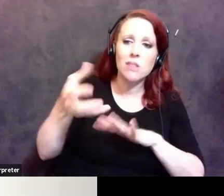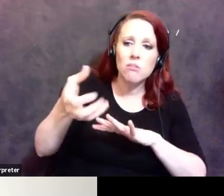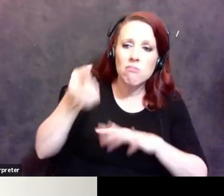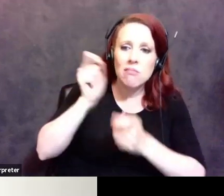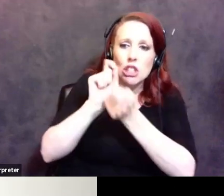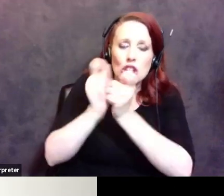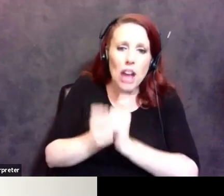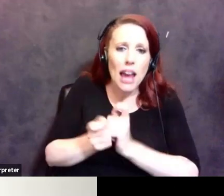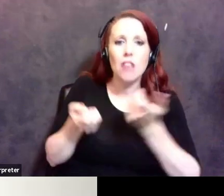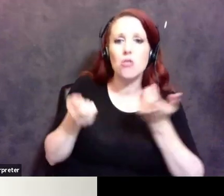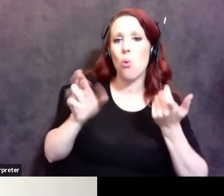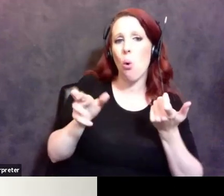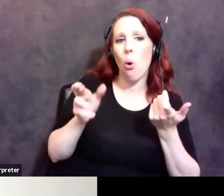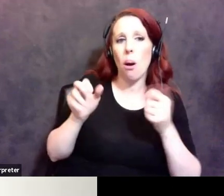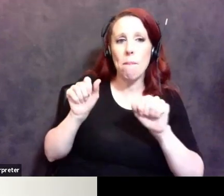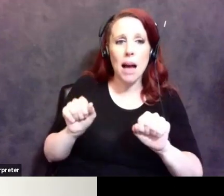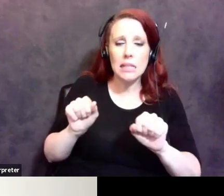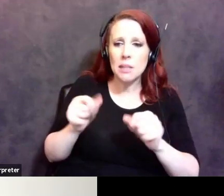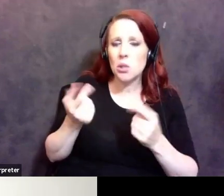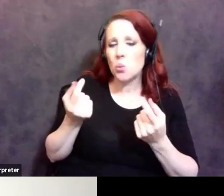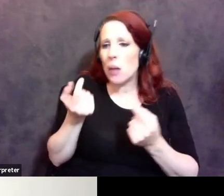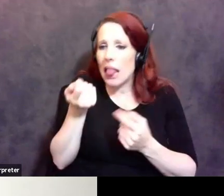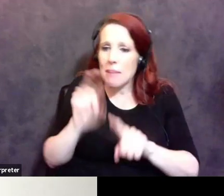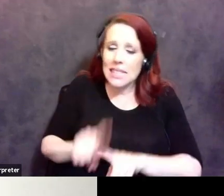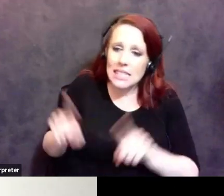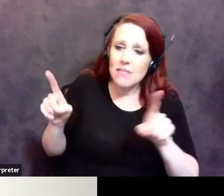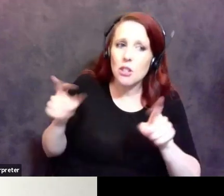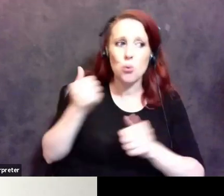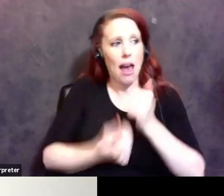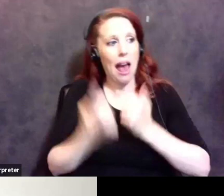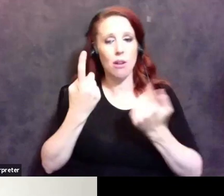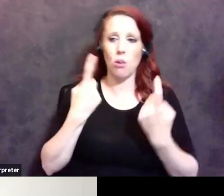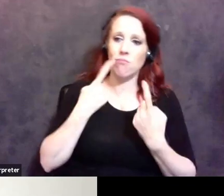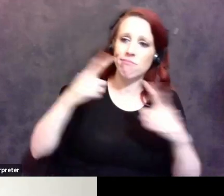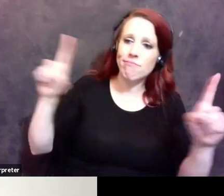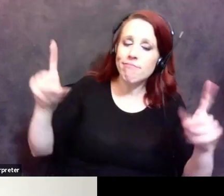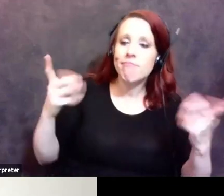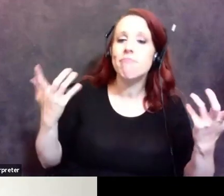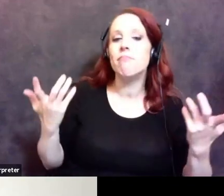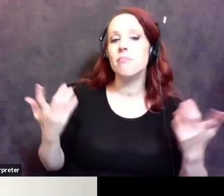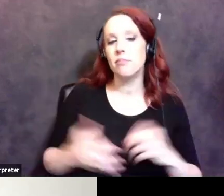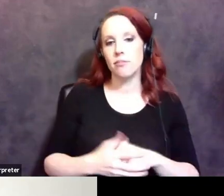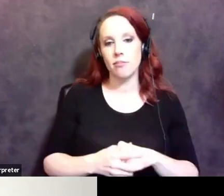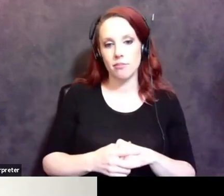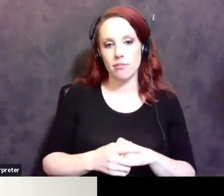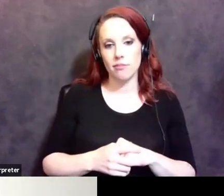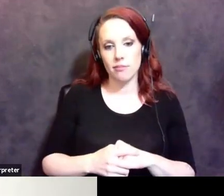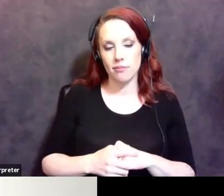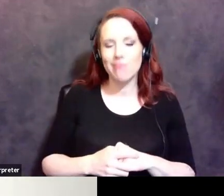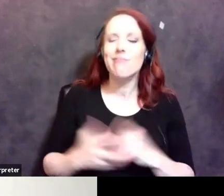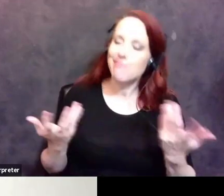it or is there a way you can do it differently so everybody wins? Yeah, that's a really important